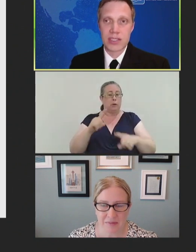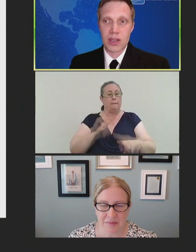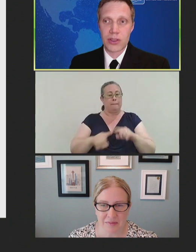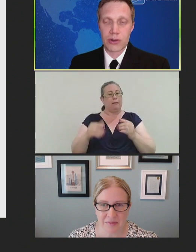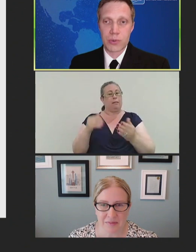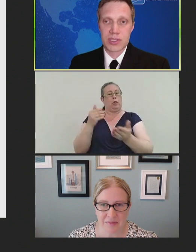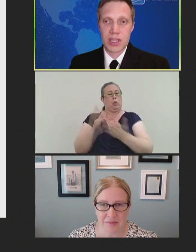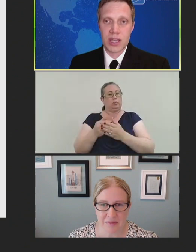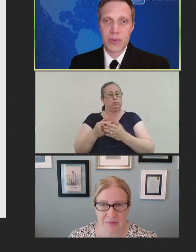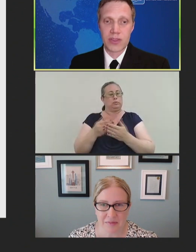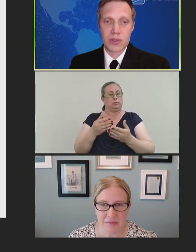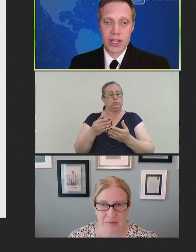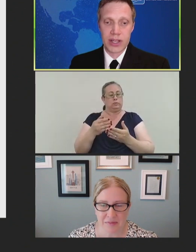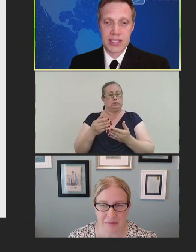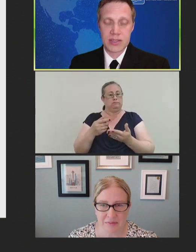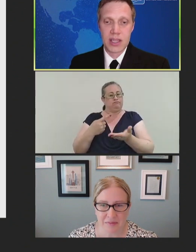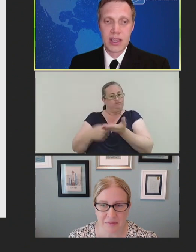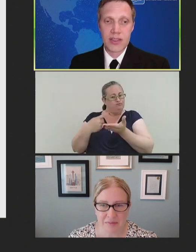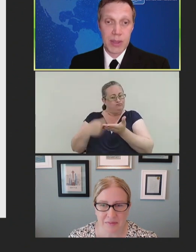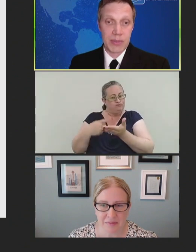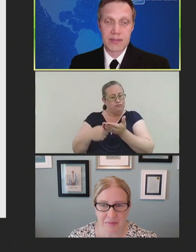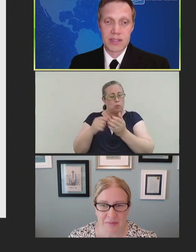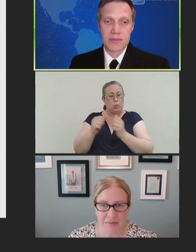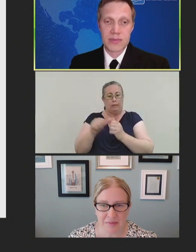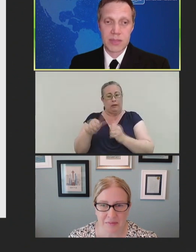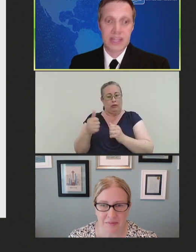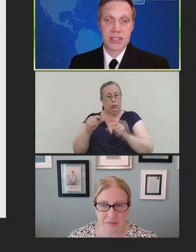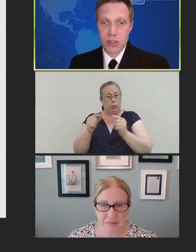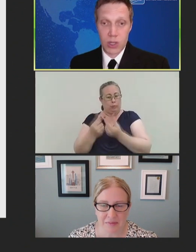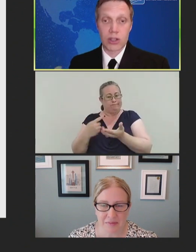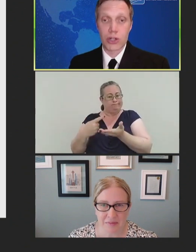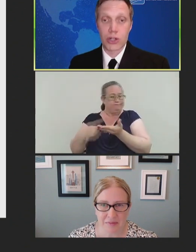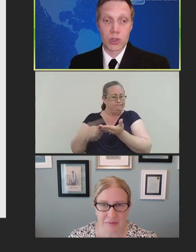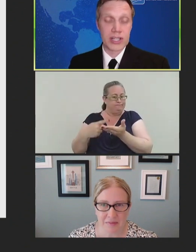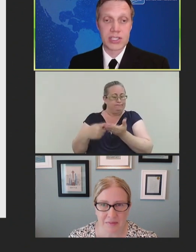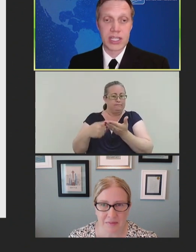and other groups in those areas. There may be, to some extent, a larger, more legislative